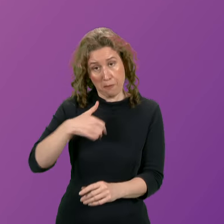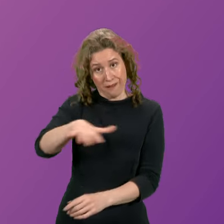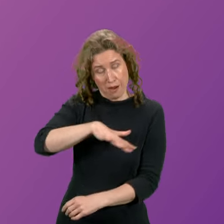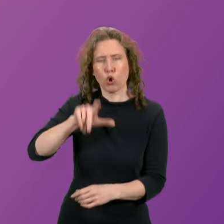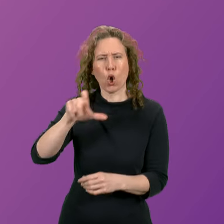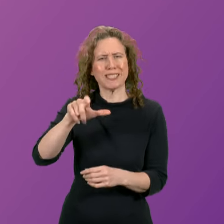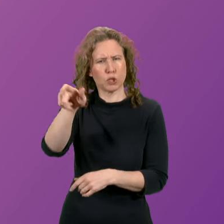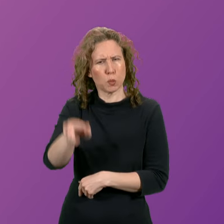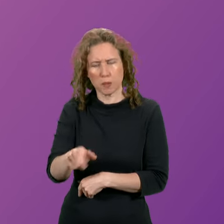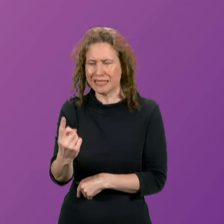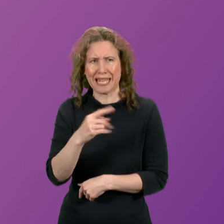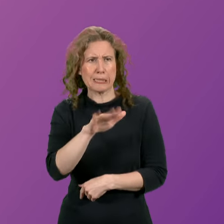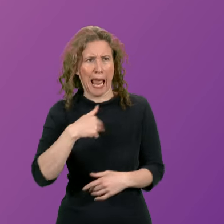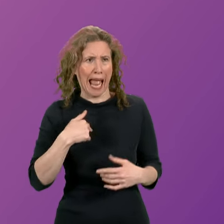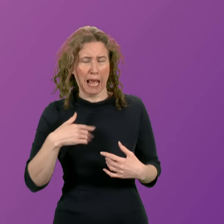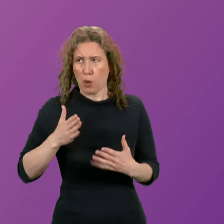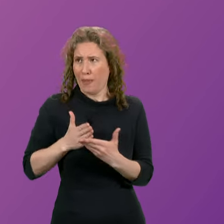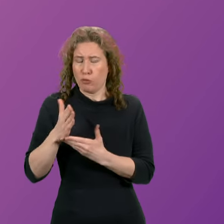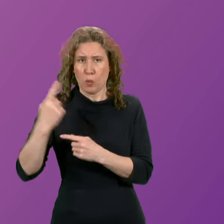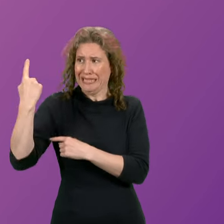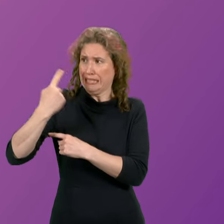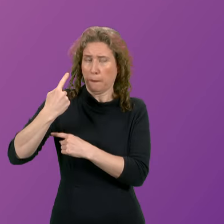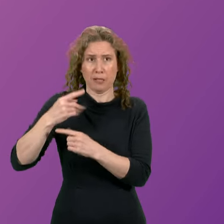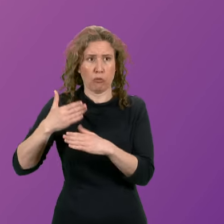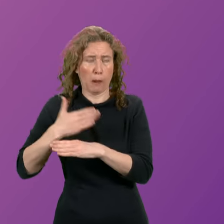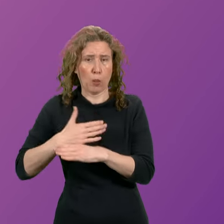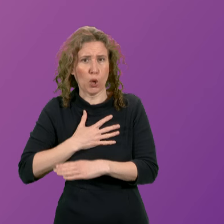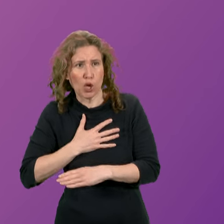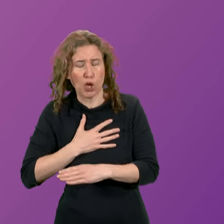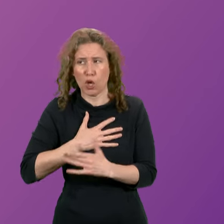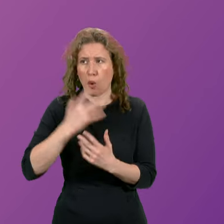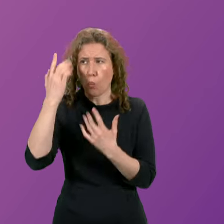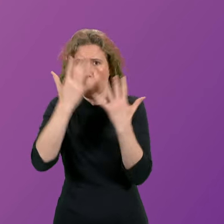say that they were about to face a disciplinary panel at work and one of the panel members had